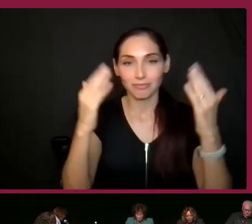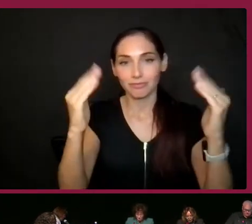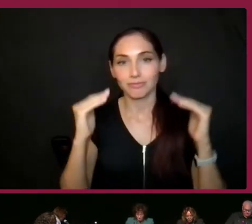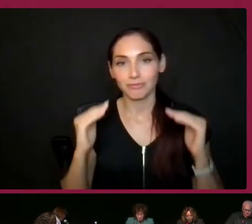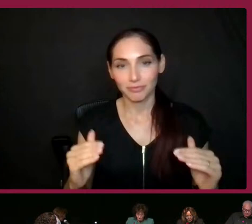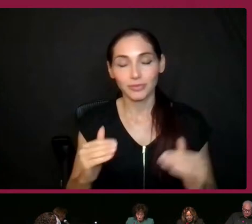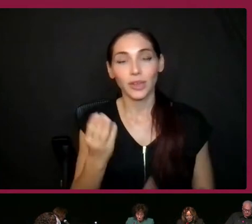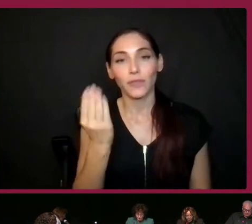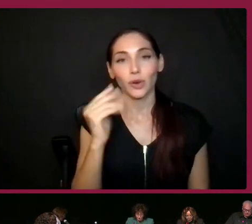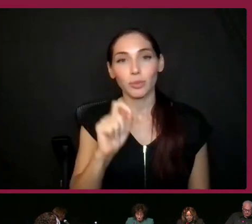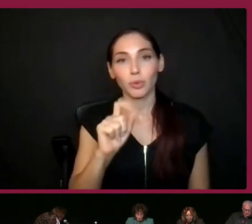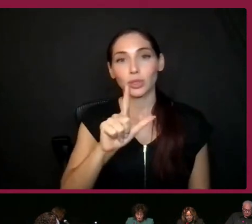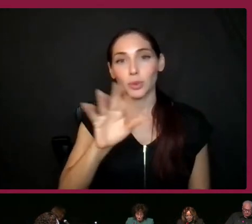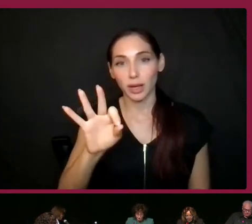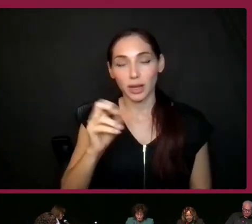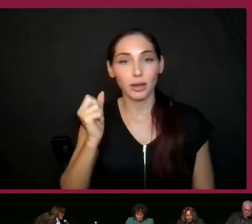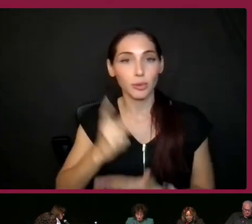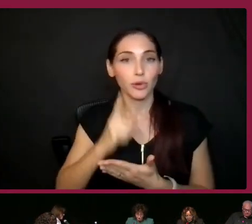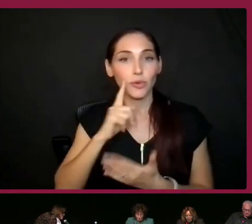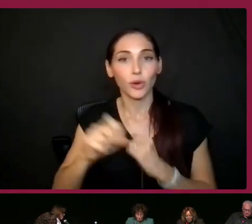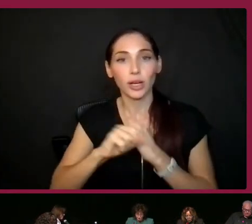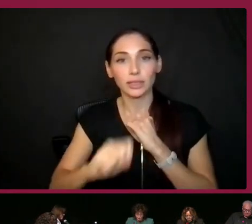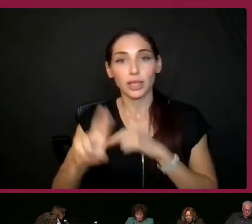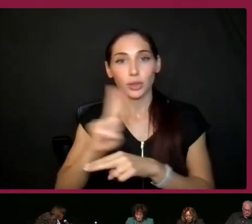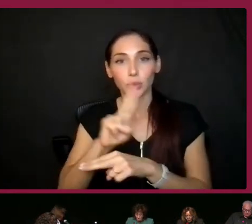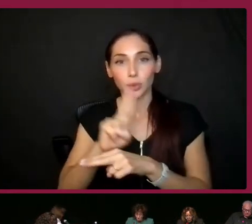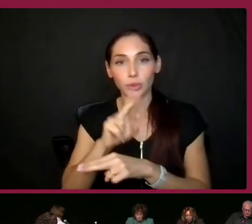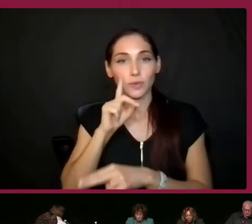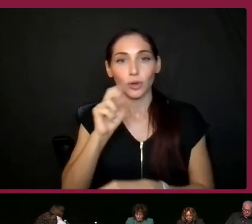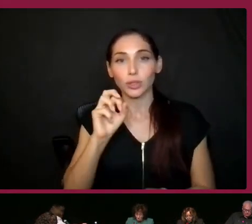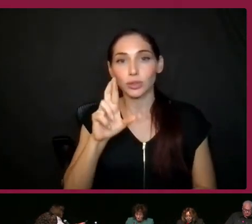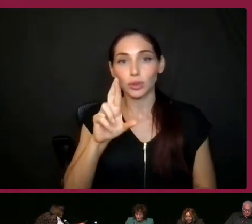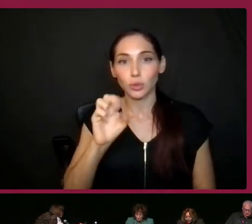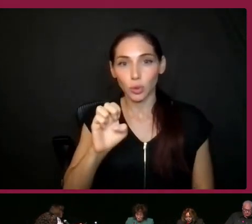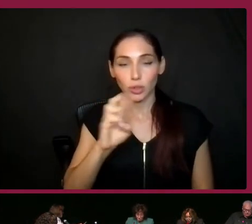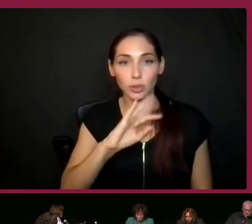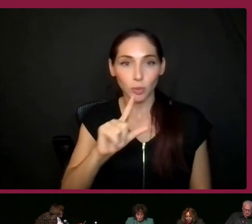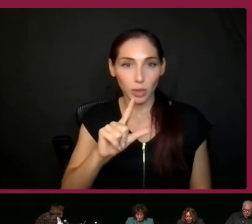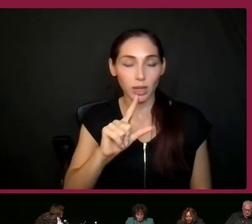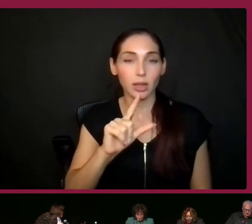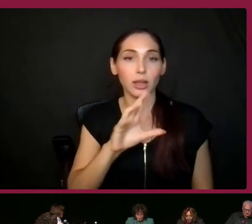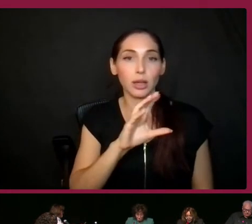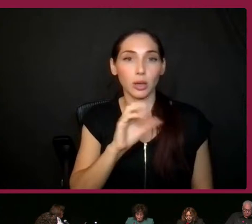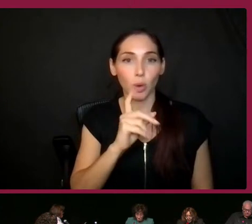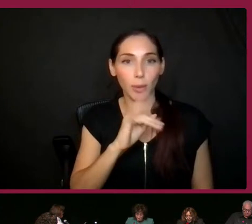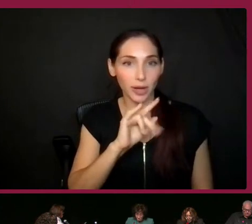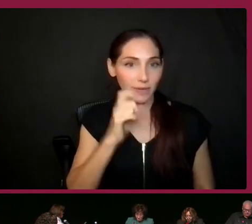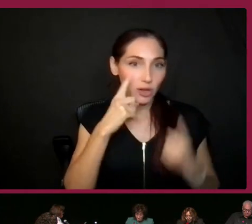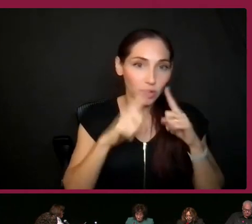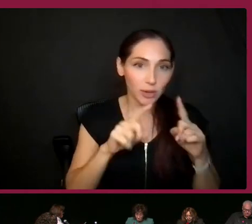1429, approval to extend the use of Sourcewell cooperative agreement with Hyland Software